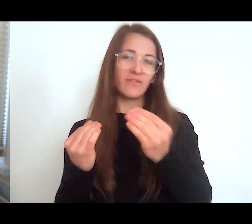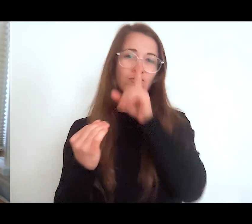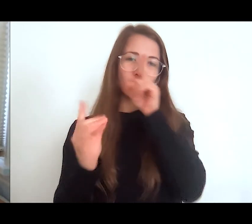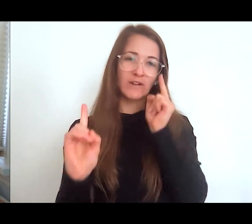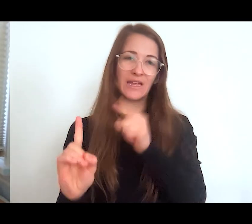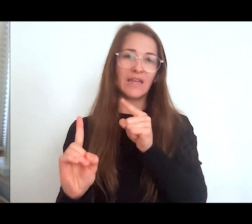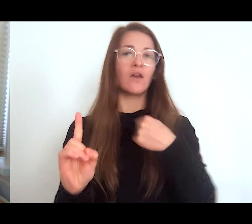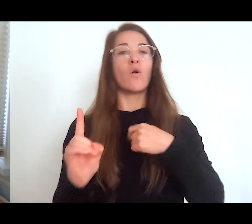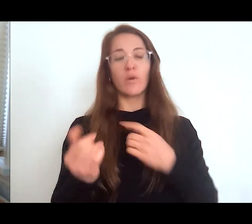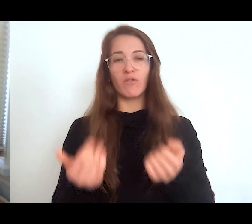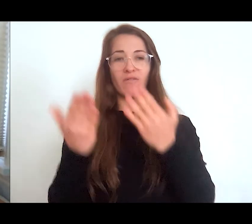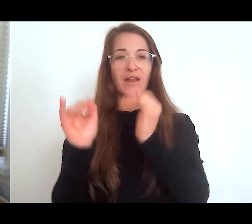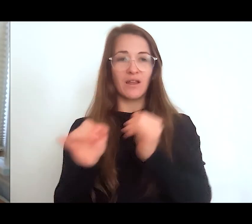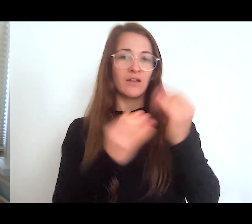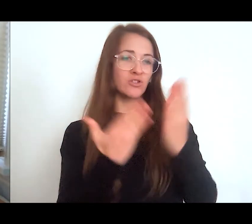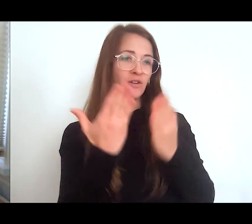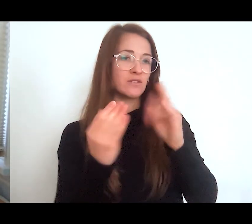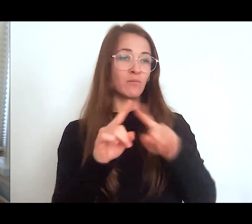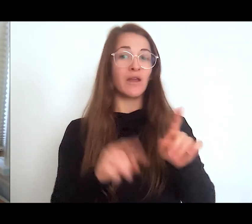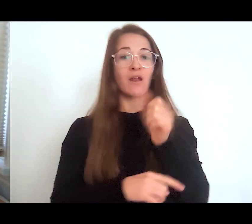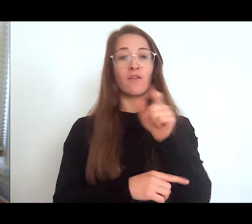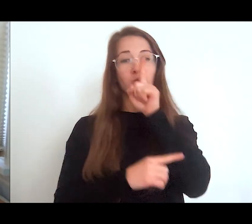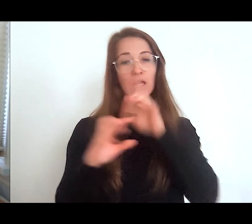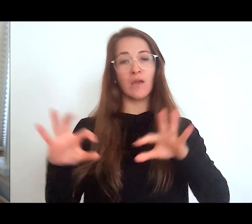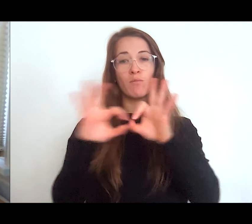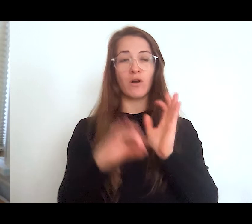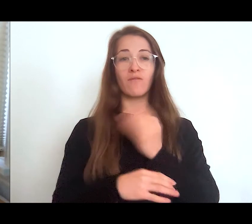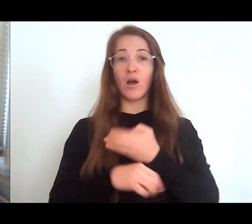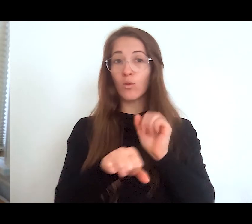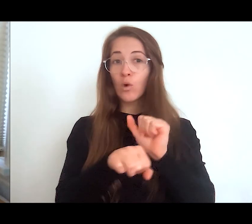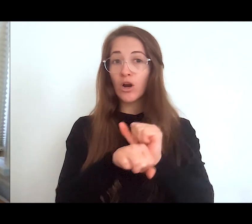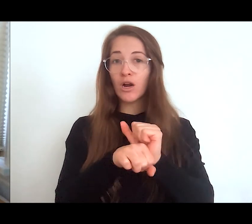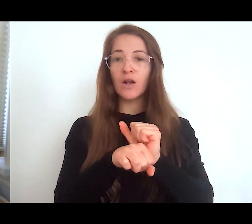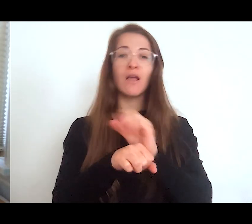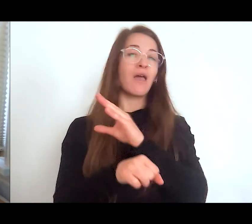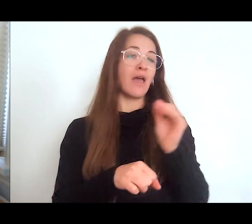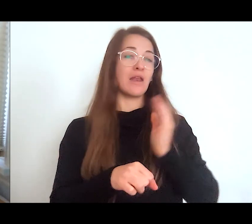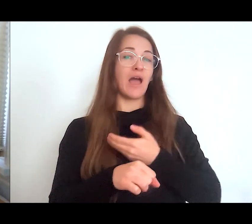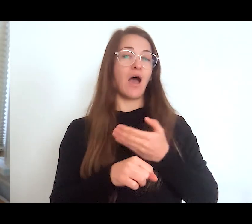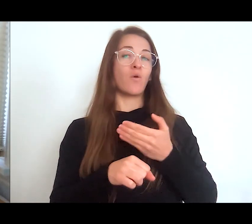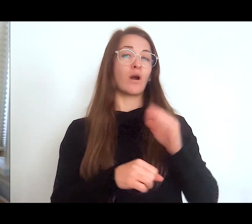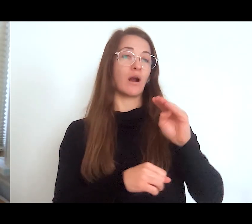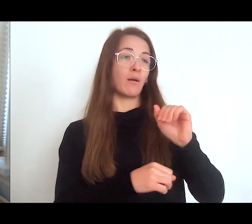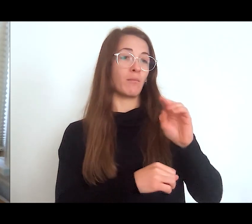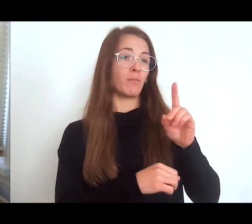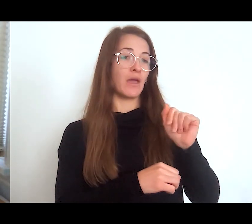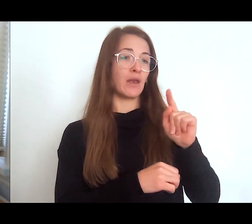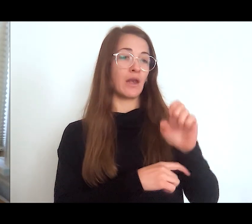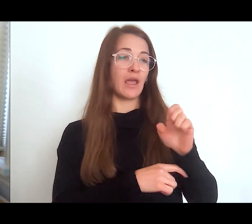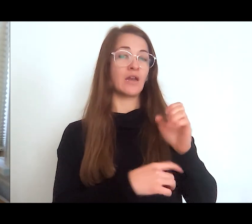FOREMOST ADVOCACY AND LAW OFFICE AND PROVIDE INDIVIDUAL SERVICES TO PEOPLE AND ANOTHER IMPORTANT OF THE WORK THAT WE DO AND OUR